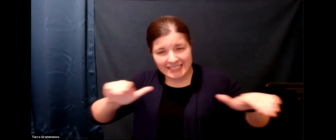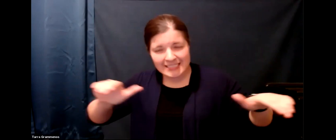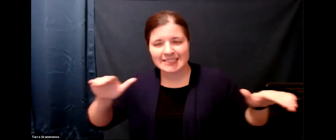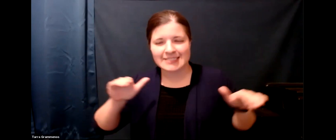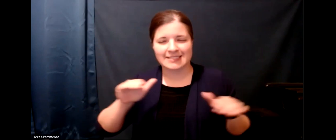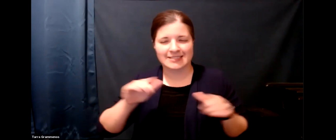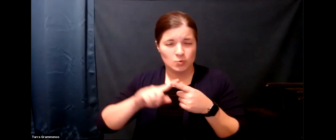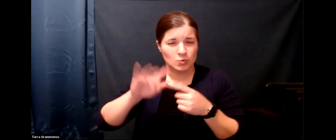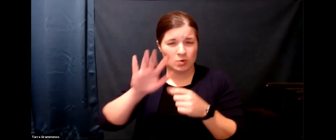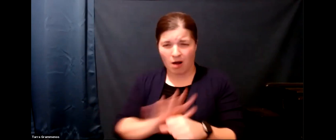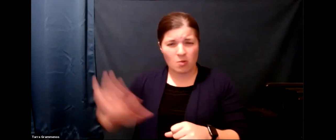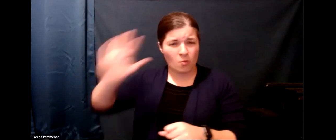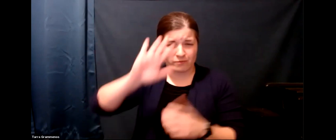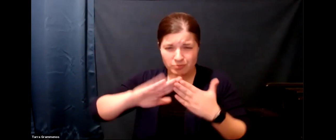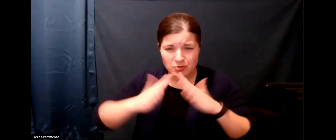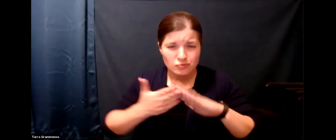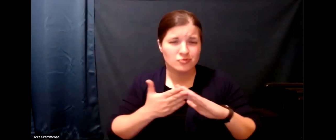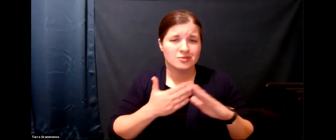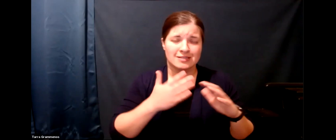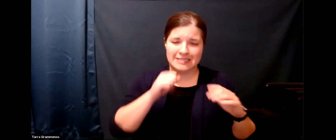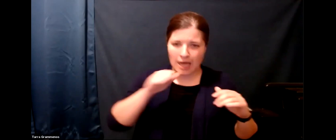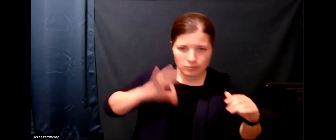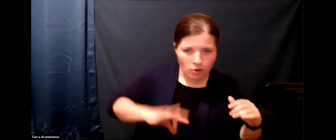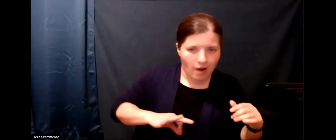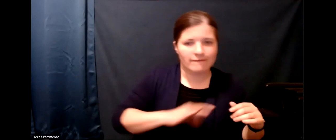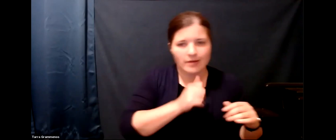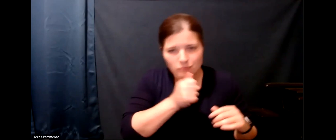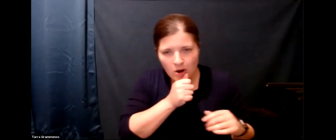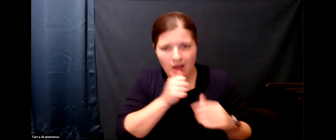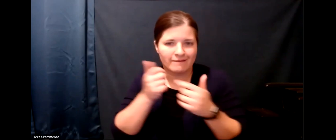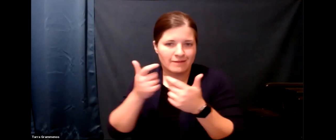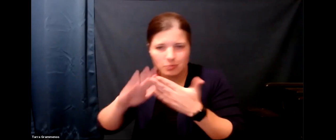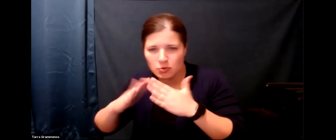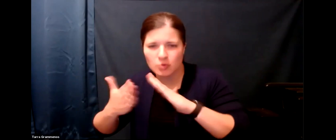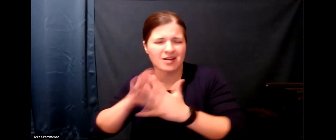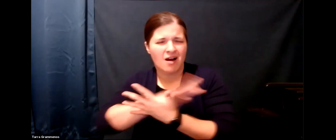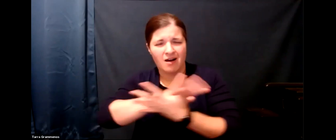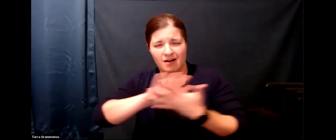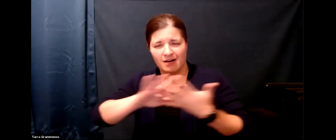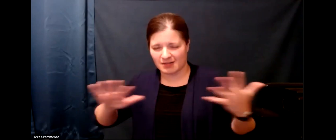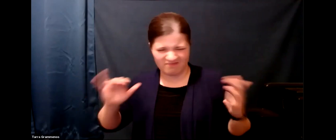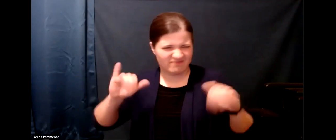the state, public, private, non-profit, to spread the word about those two things. That's as much as I can say generally.